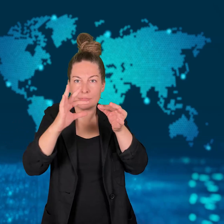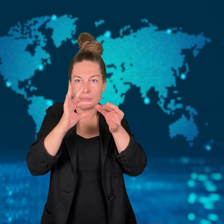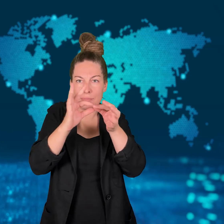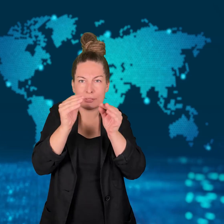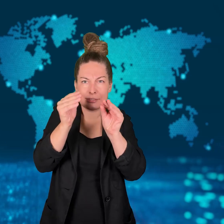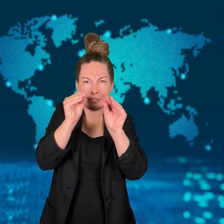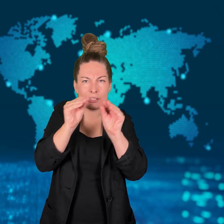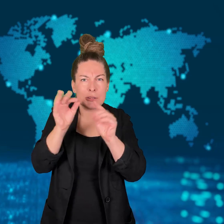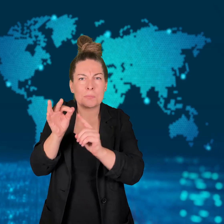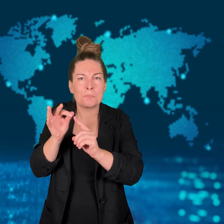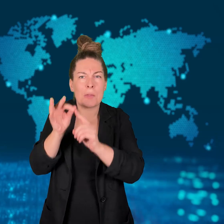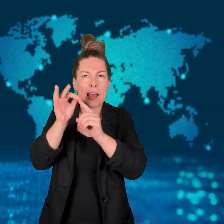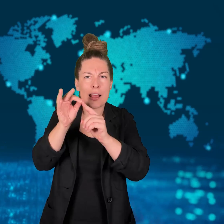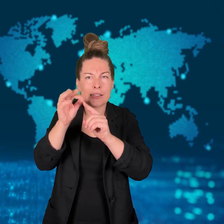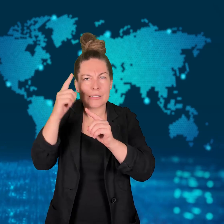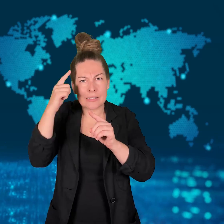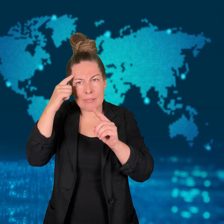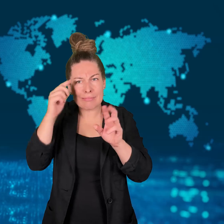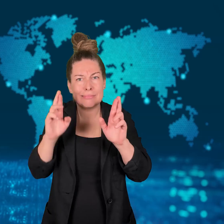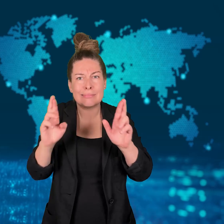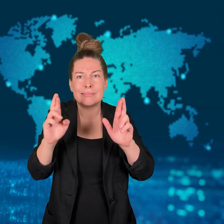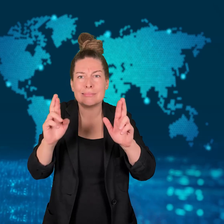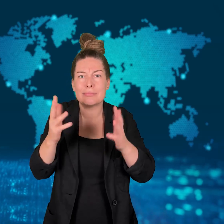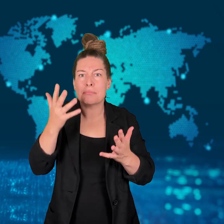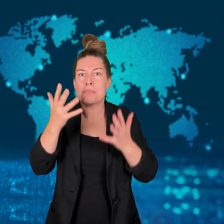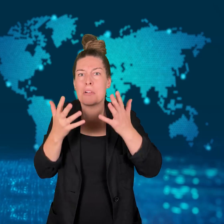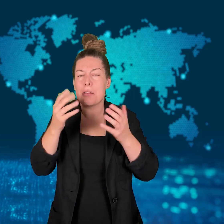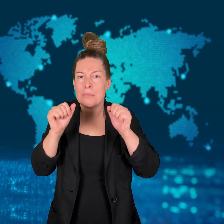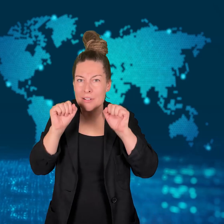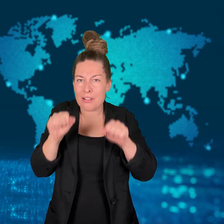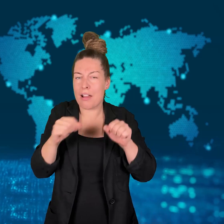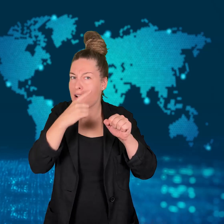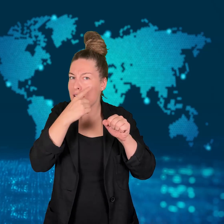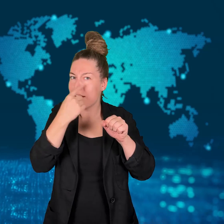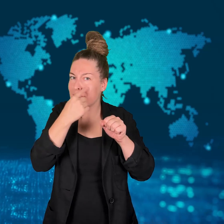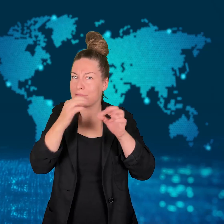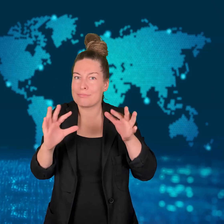James' original optic nerve.